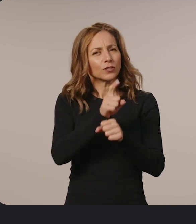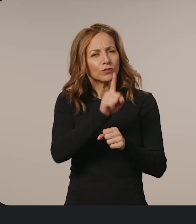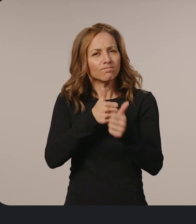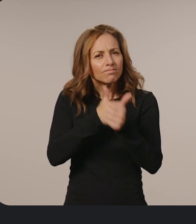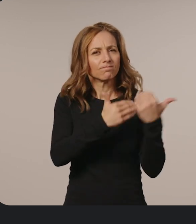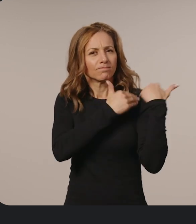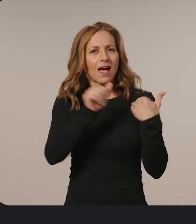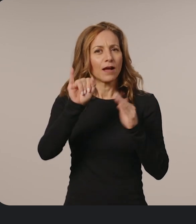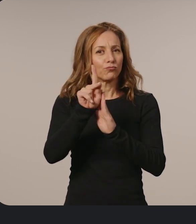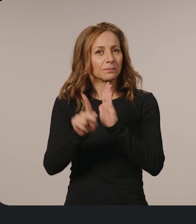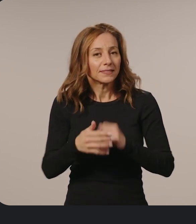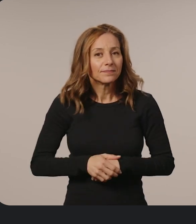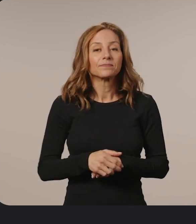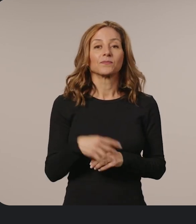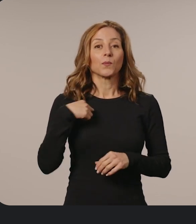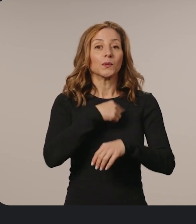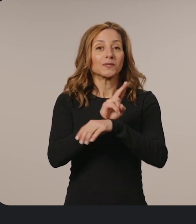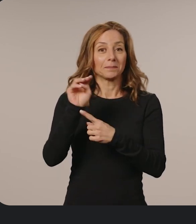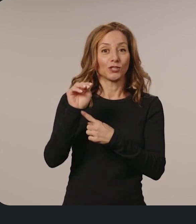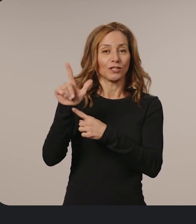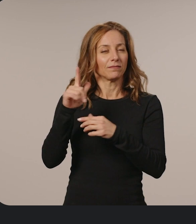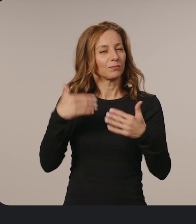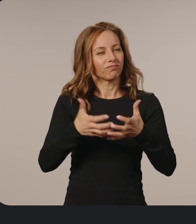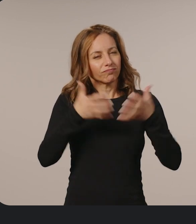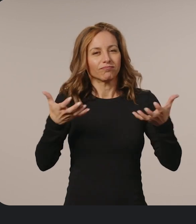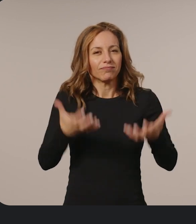principles. We use machine learning extensively at Google,